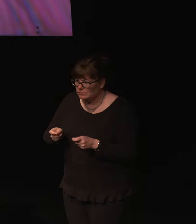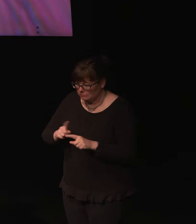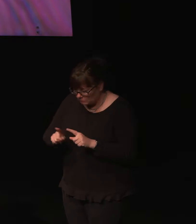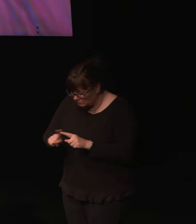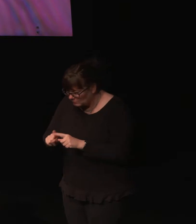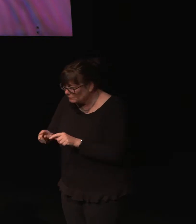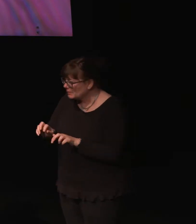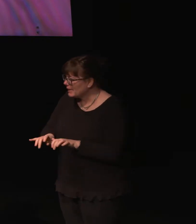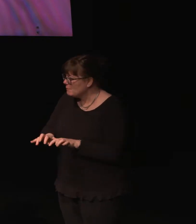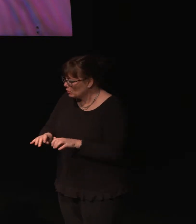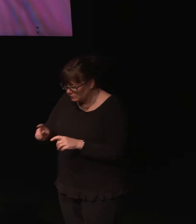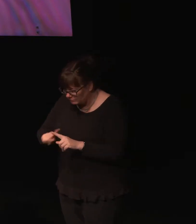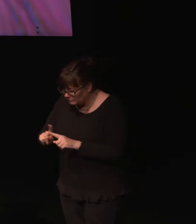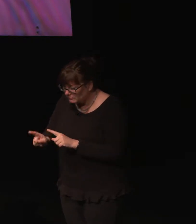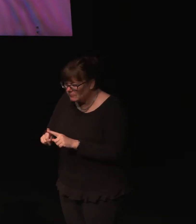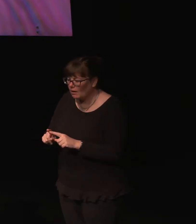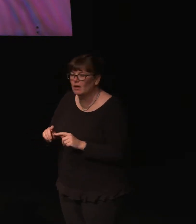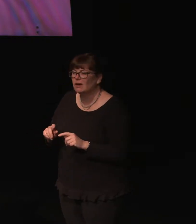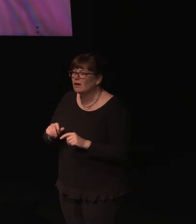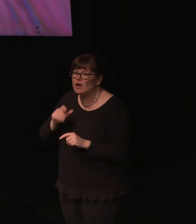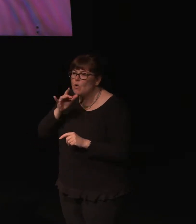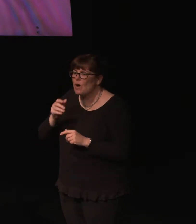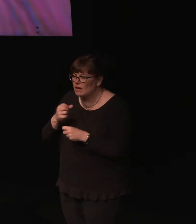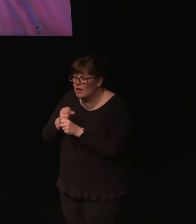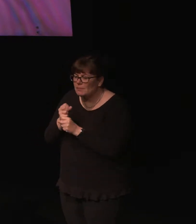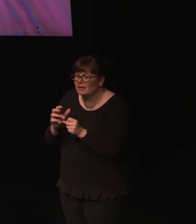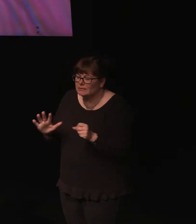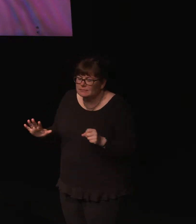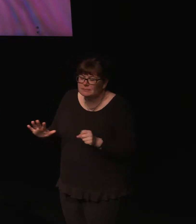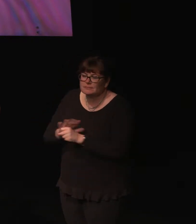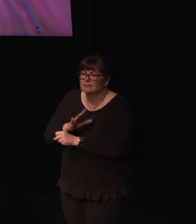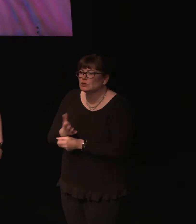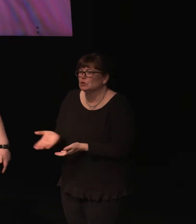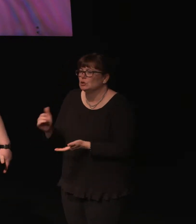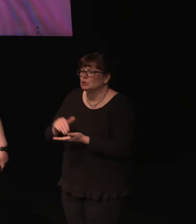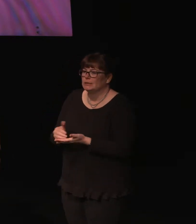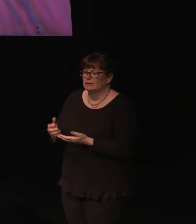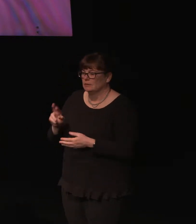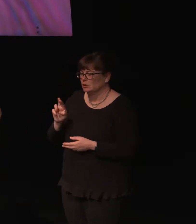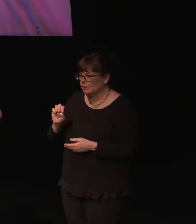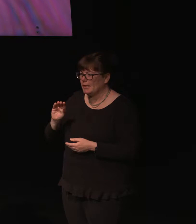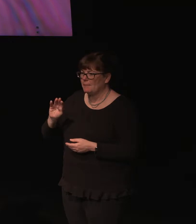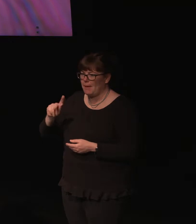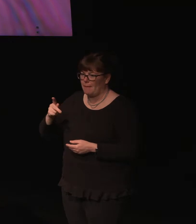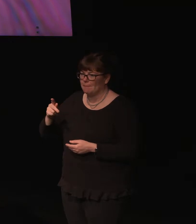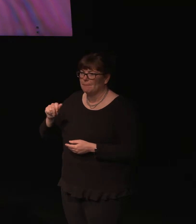Why not make it completely remapable? After that I would've lay in bed